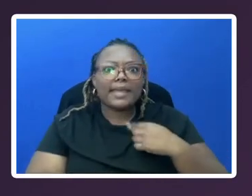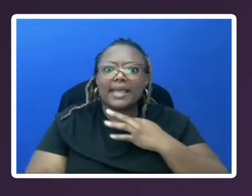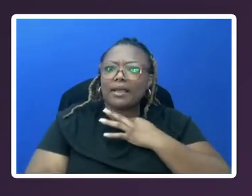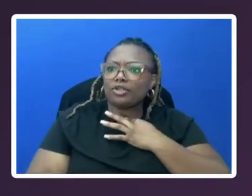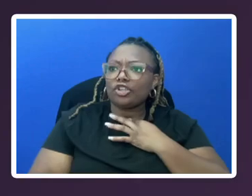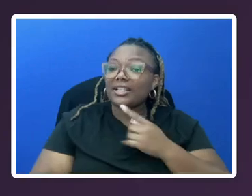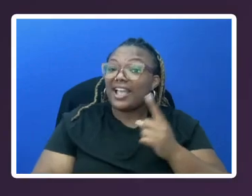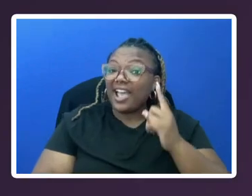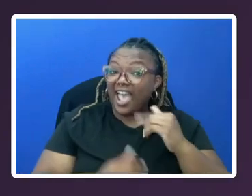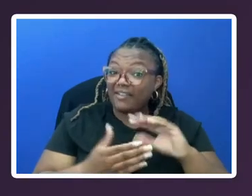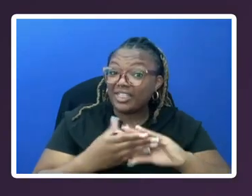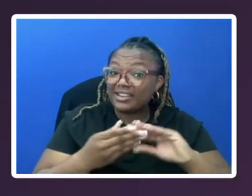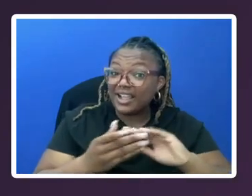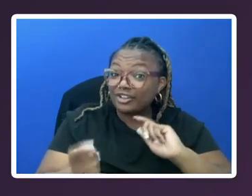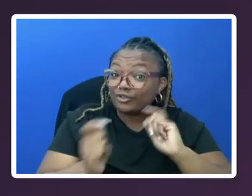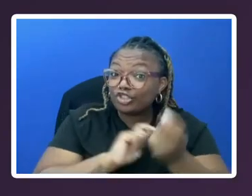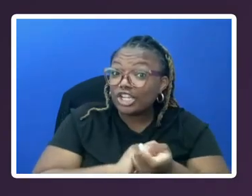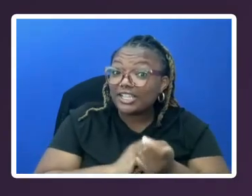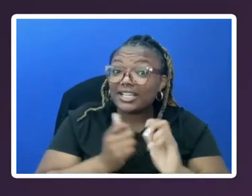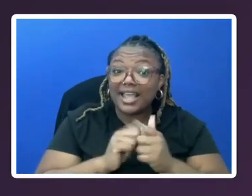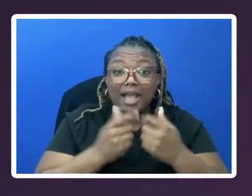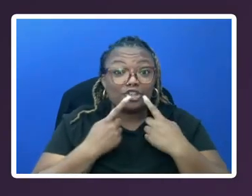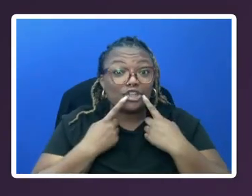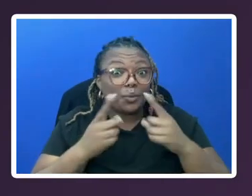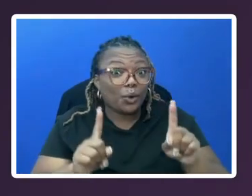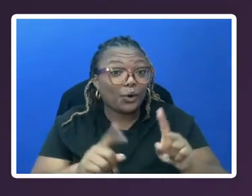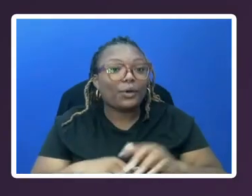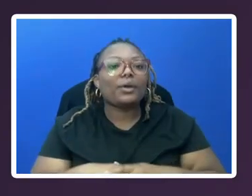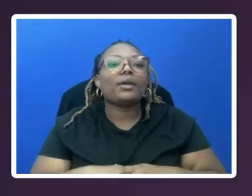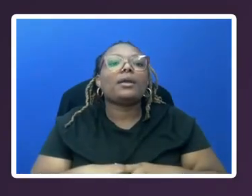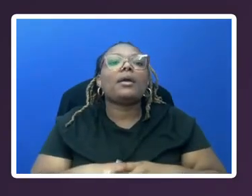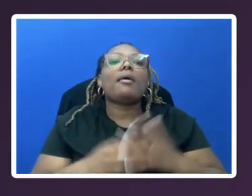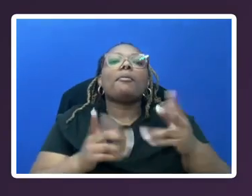did it work? And, you know, kind of what perspectives were told through that game.